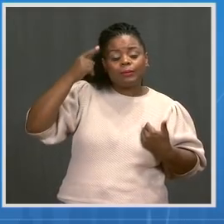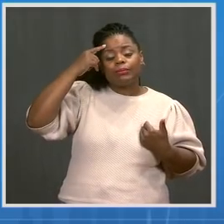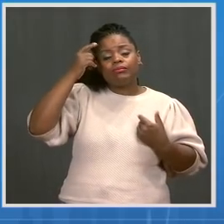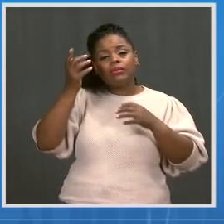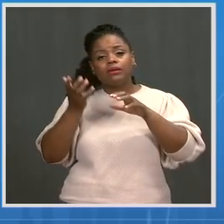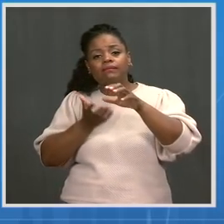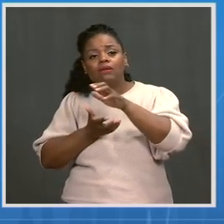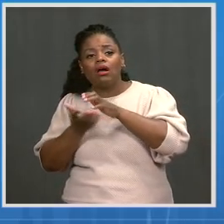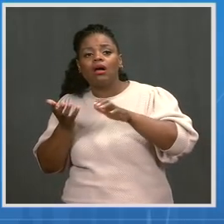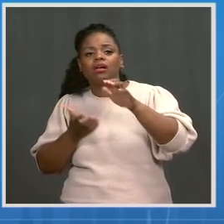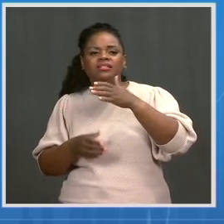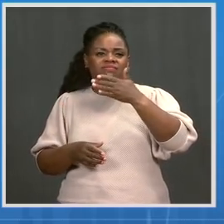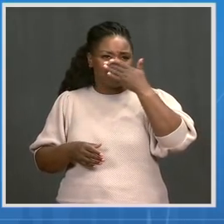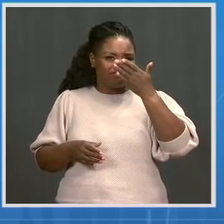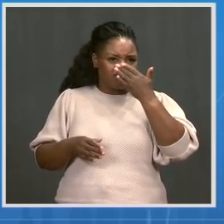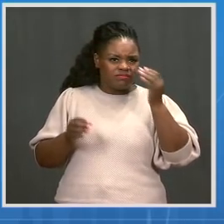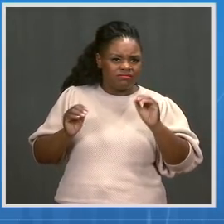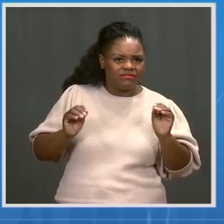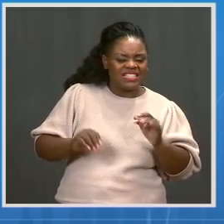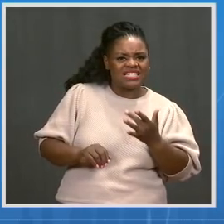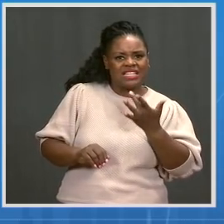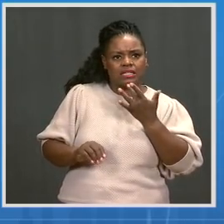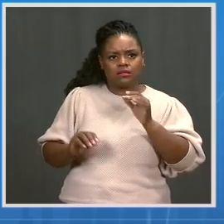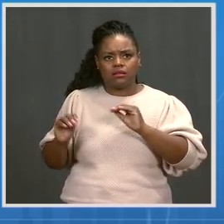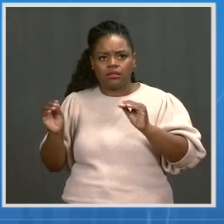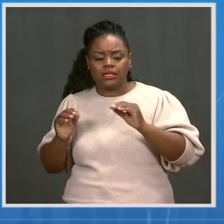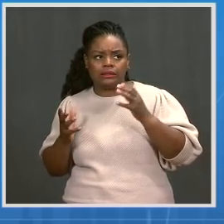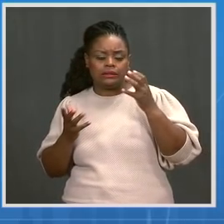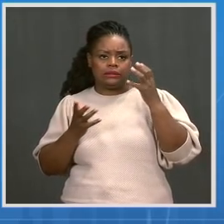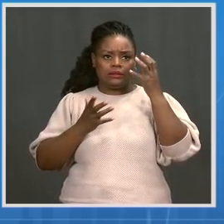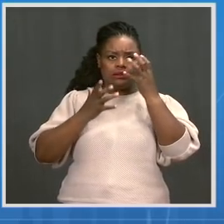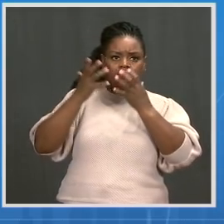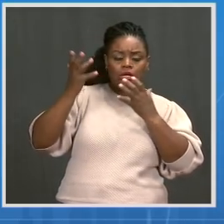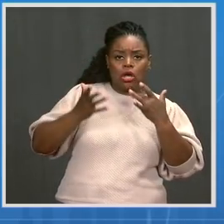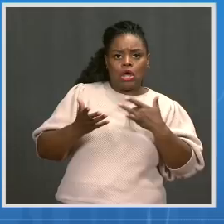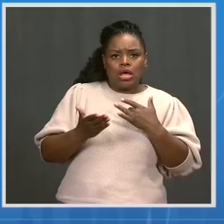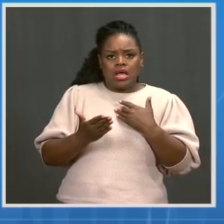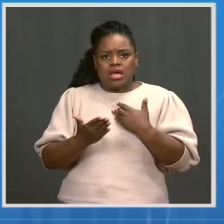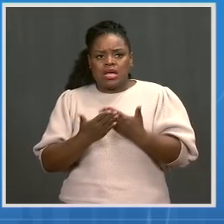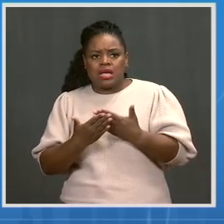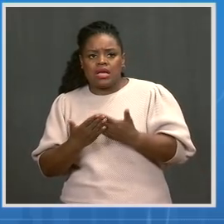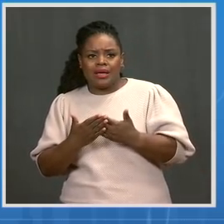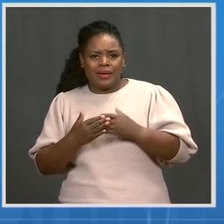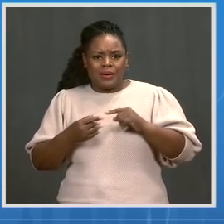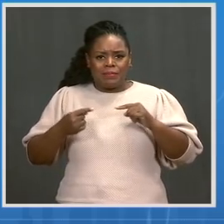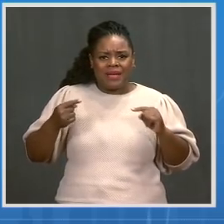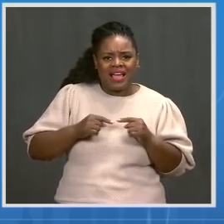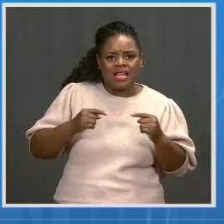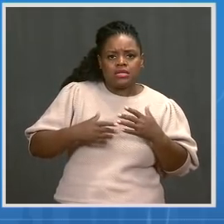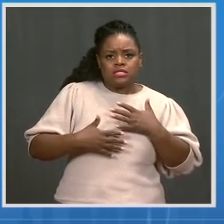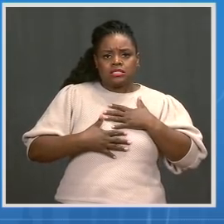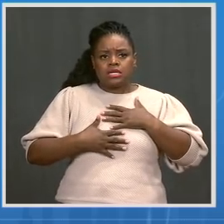dizziness on standing, heart palpitations, chest pain, difficulty breathing, cough, joint or muscle pain,